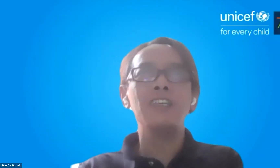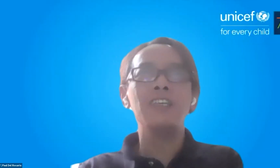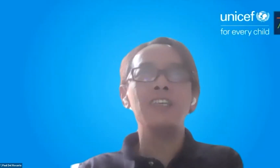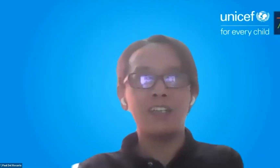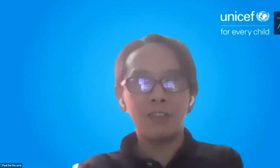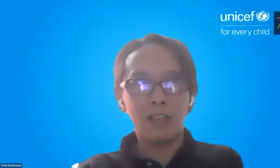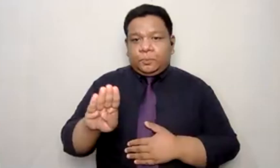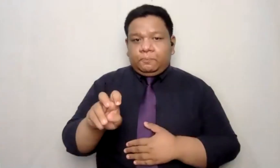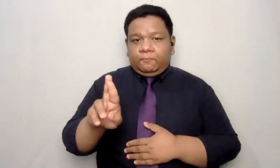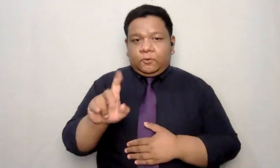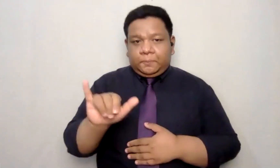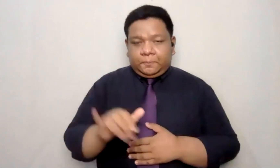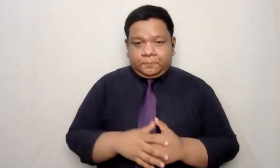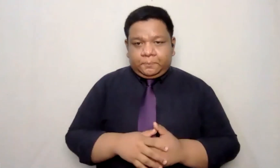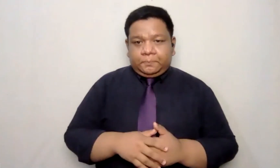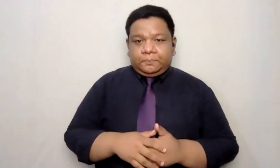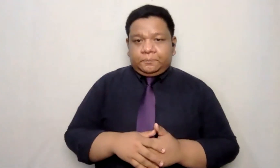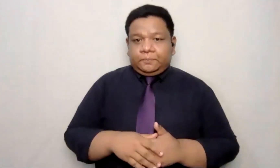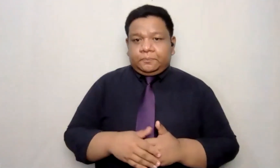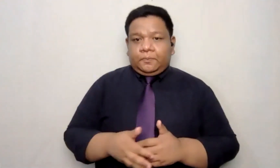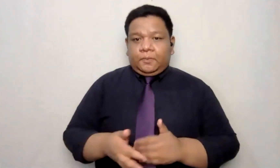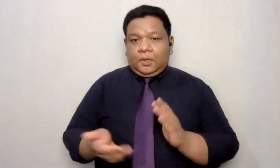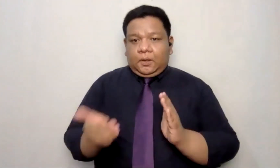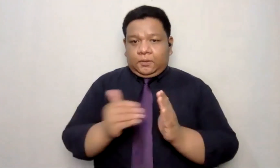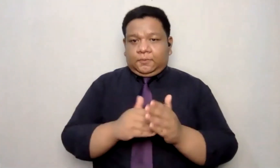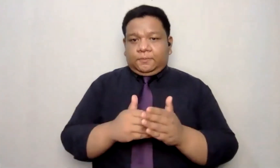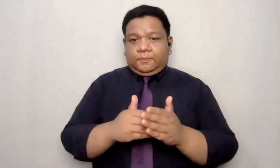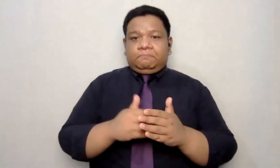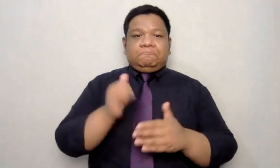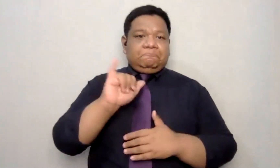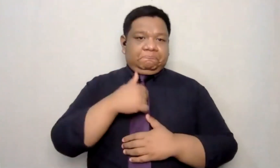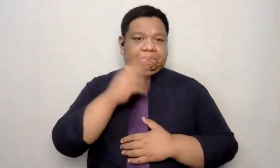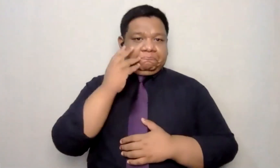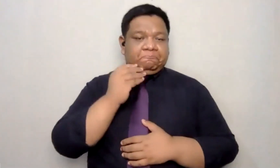Again, based on my experience as A3,